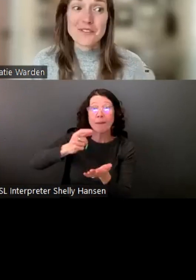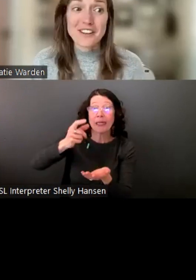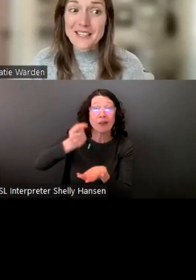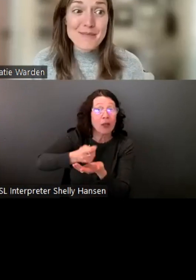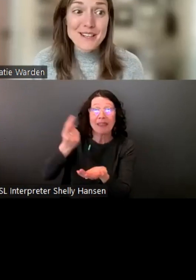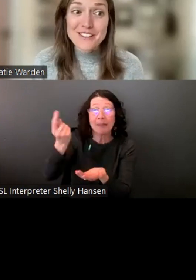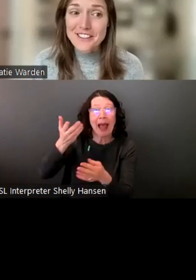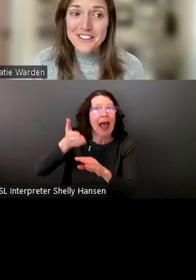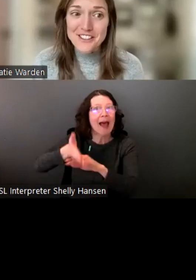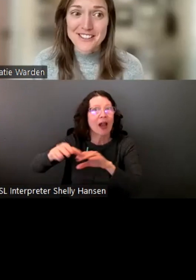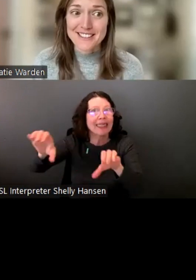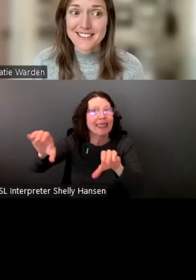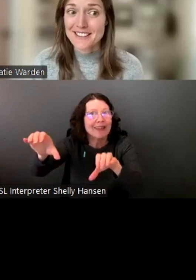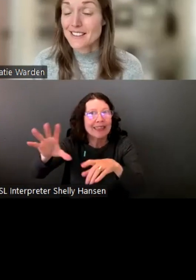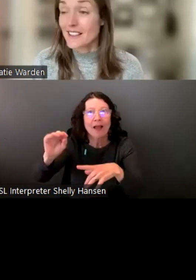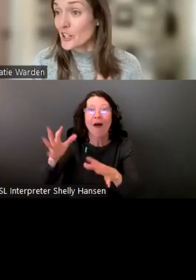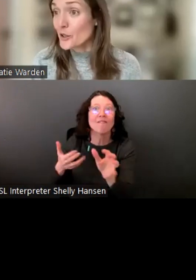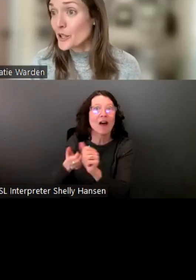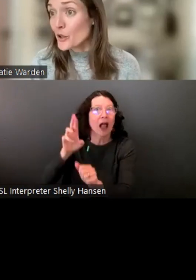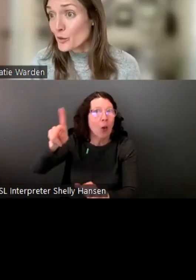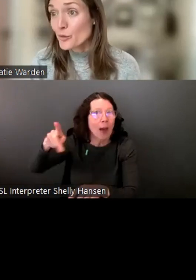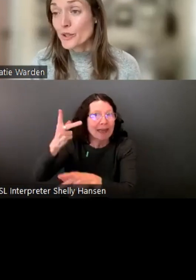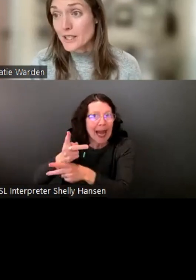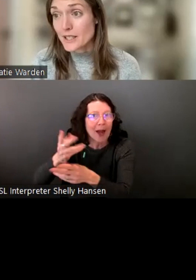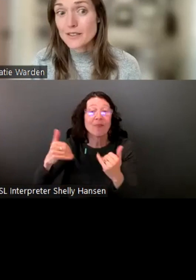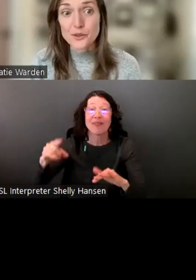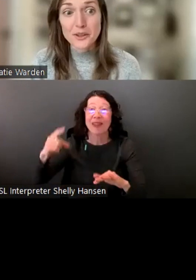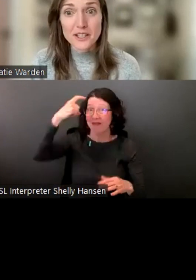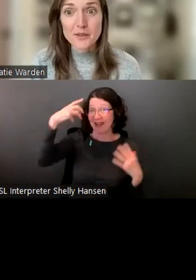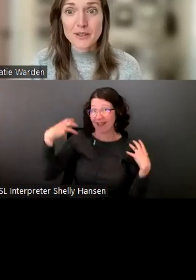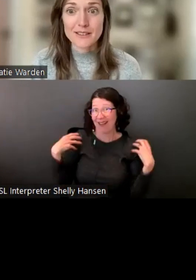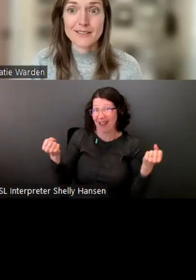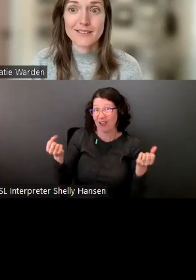Providing mental health services, including group or individual therapy.